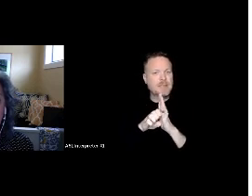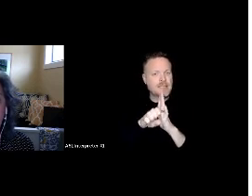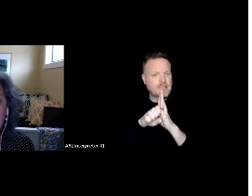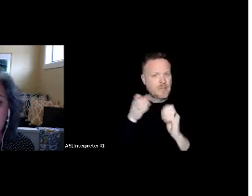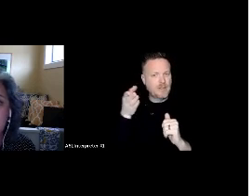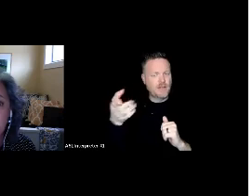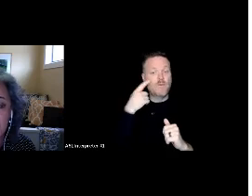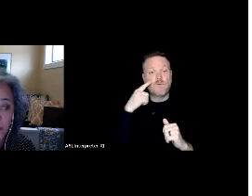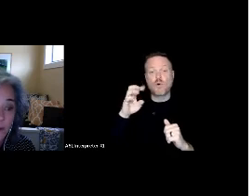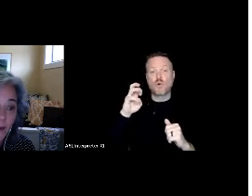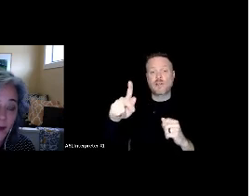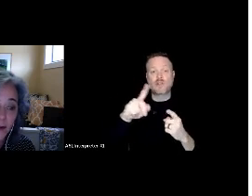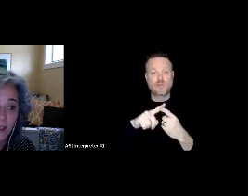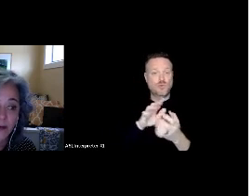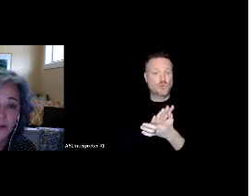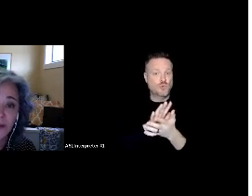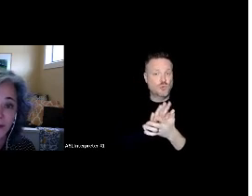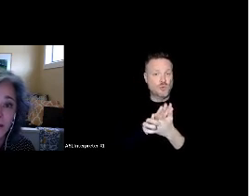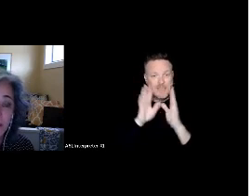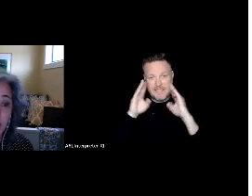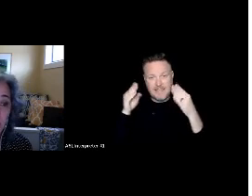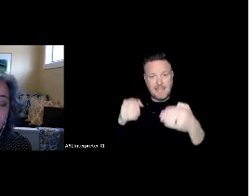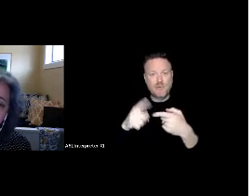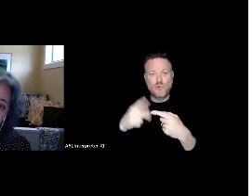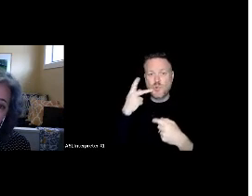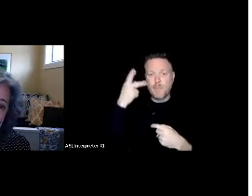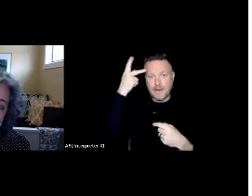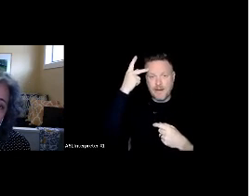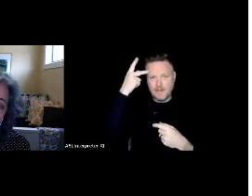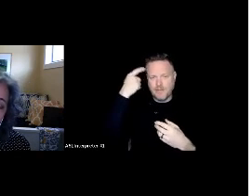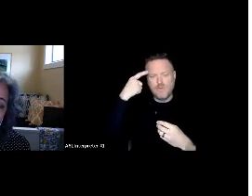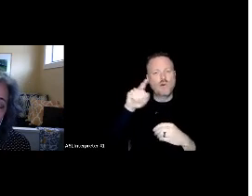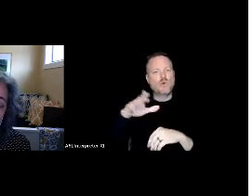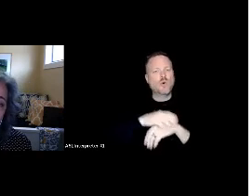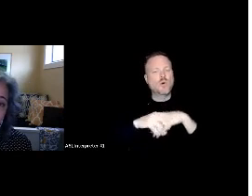Return to School that are geared to parents about just your comfort level of getting back